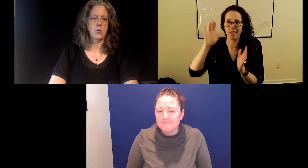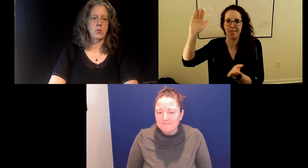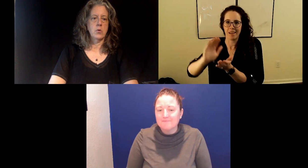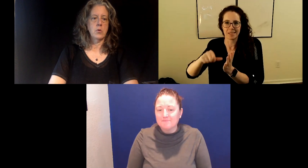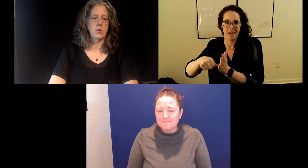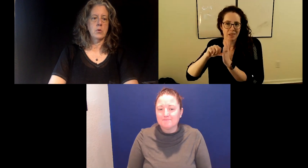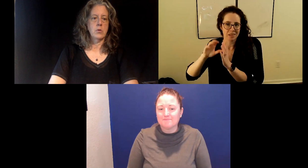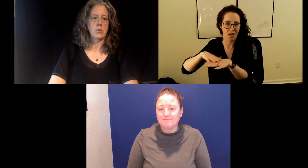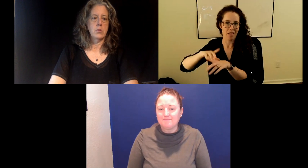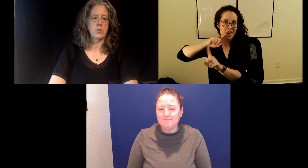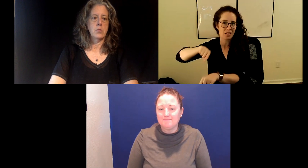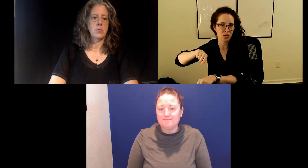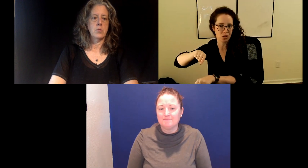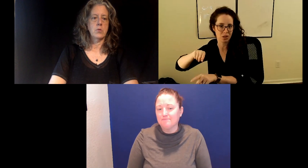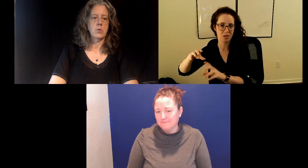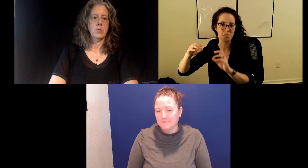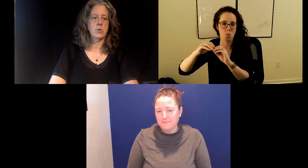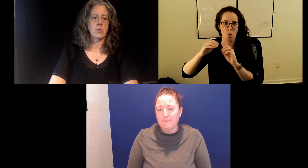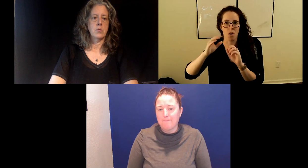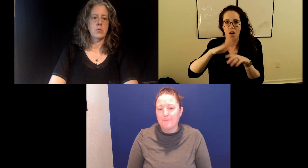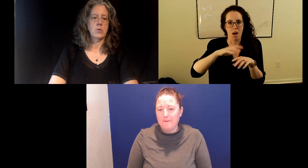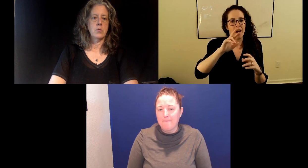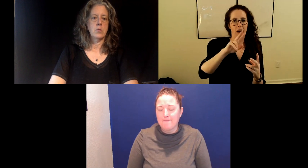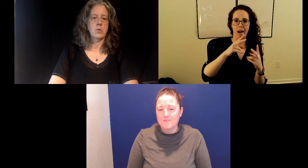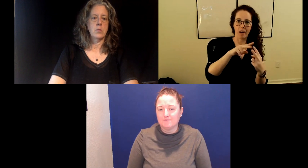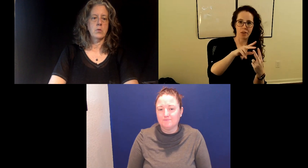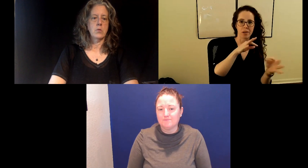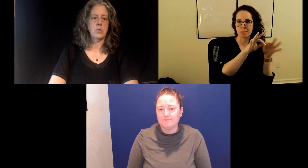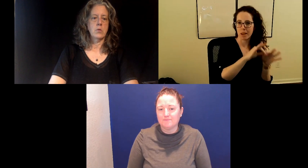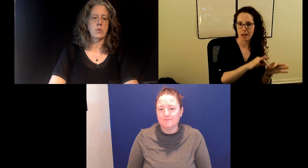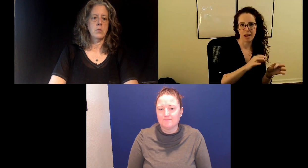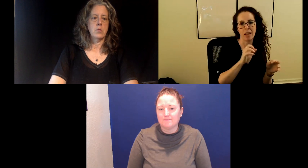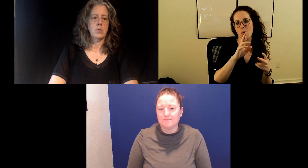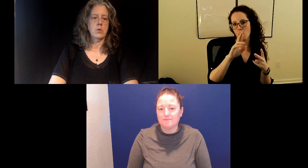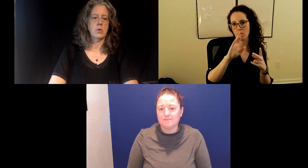match up four times four and then there's less emphasis on the answer as they're as it's more